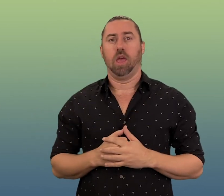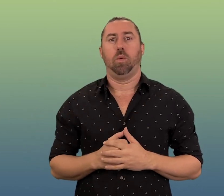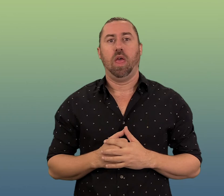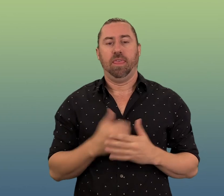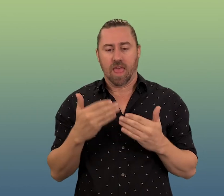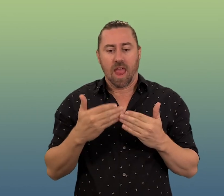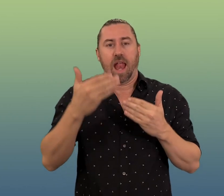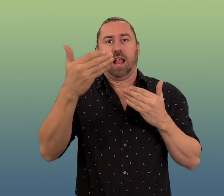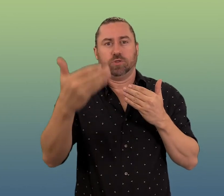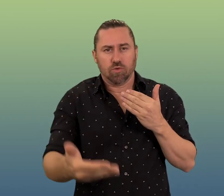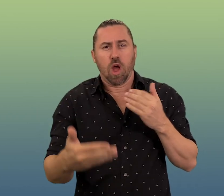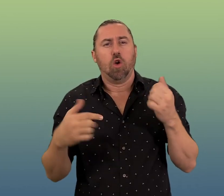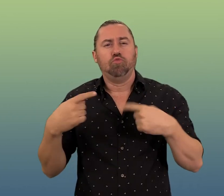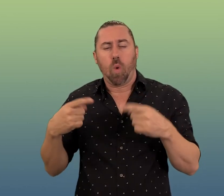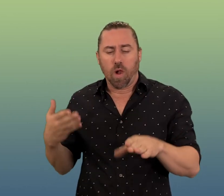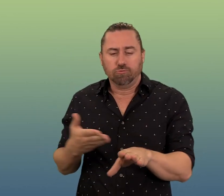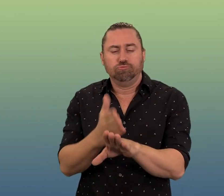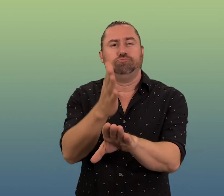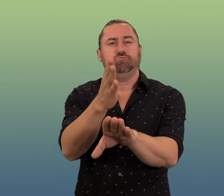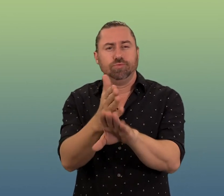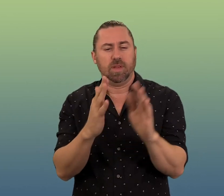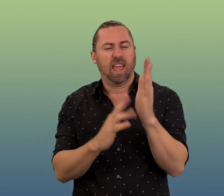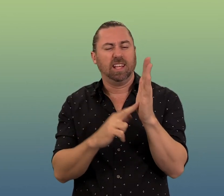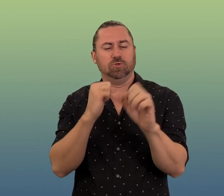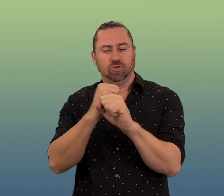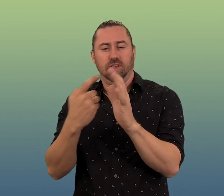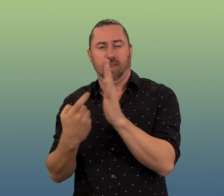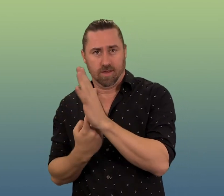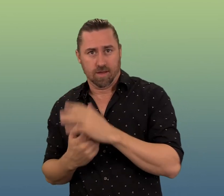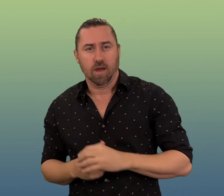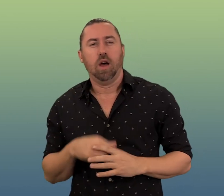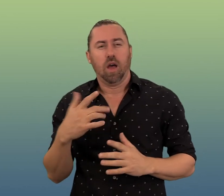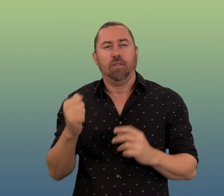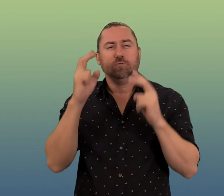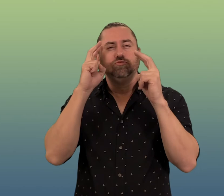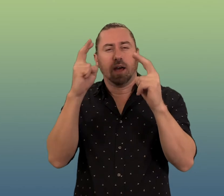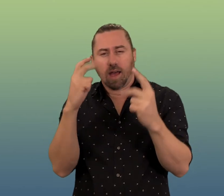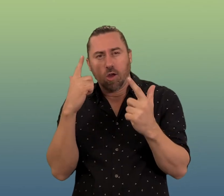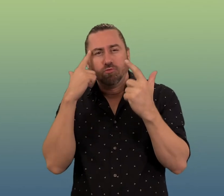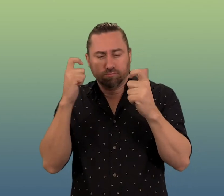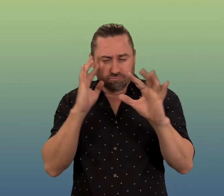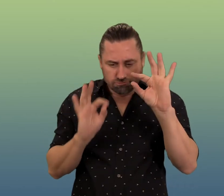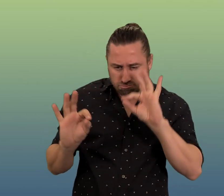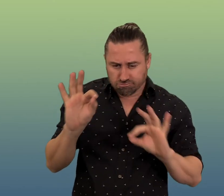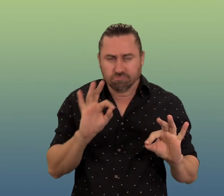Implement the Next Generation Rolling stock, NGR. Train commission of inquiry recommendations.